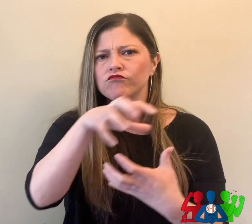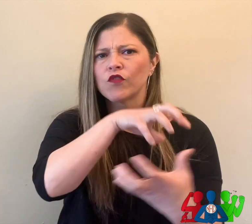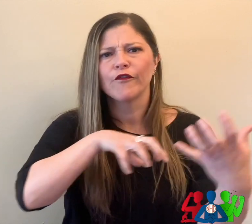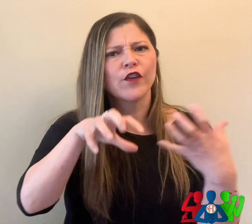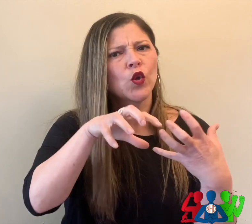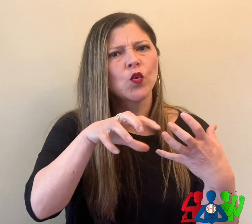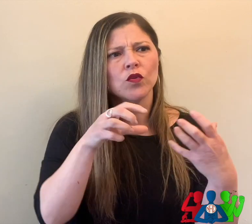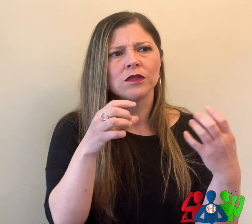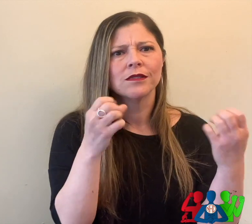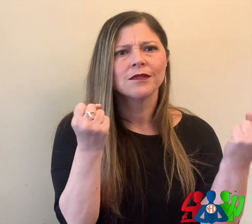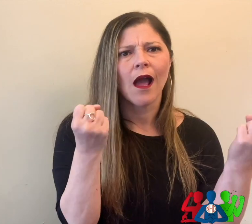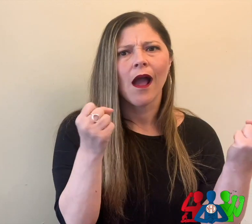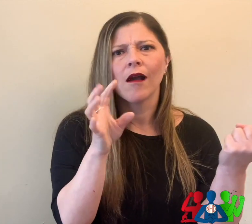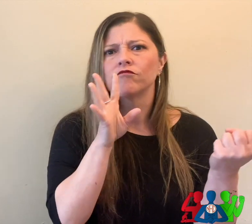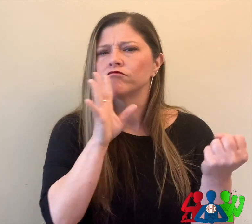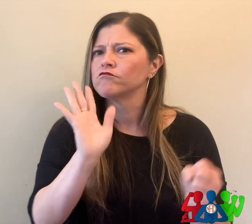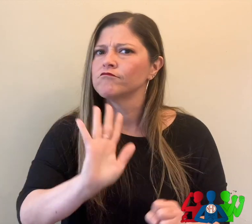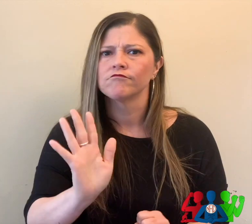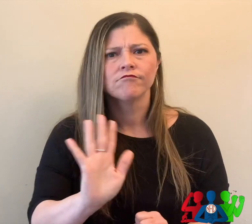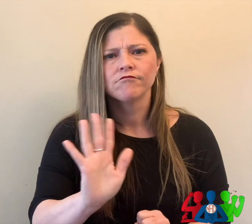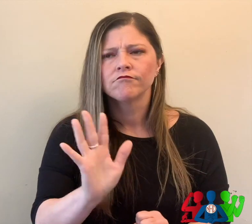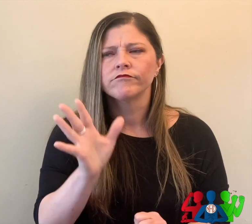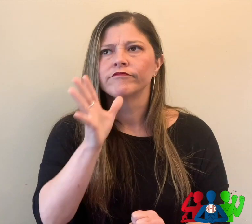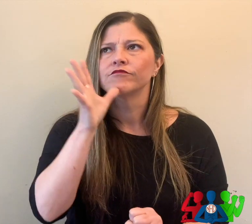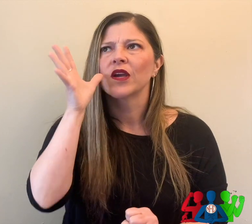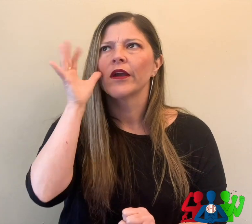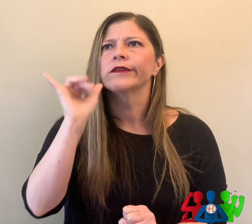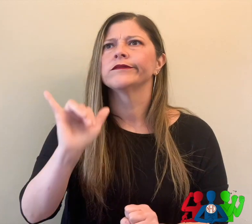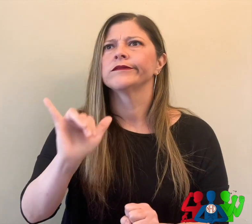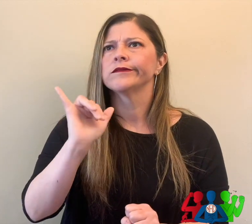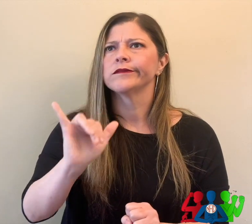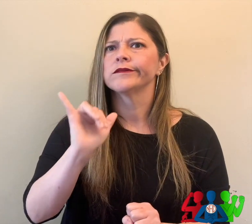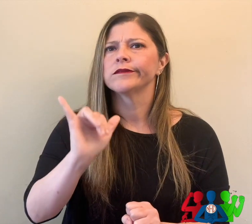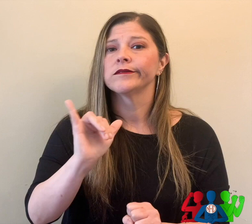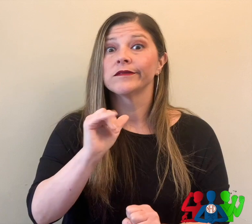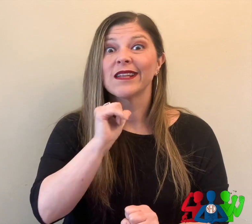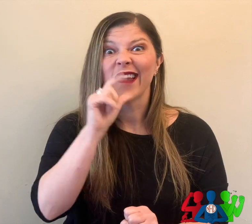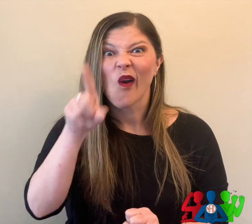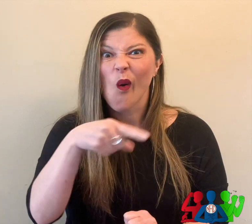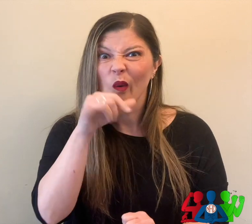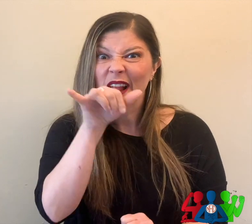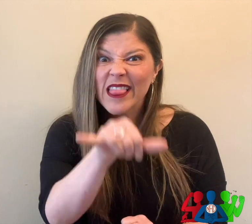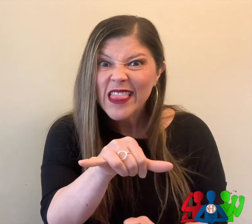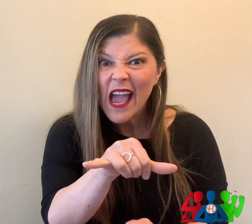spoken language, that they shouldn't confuse me by using spoken language and sign